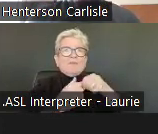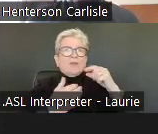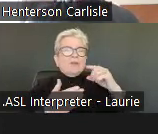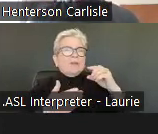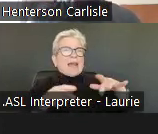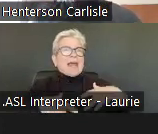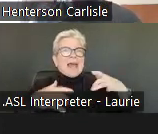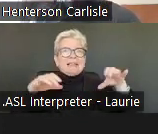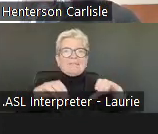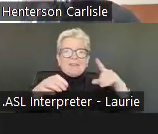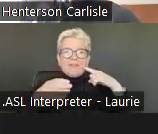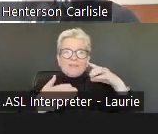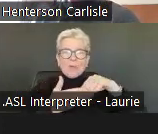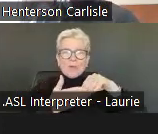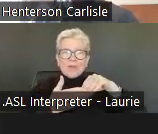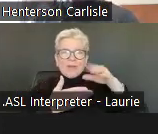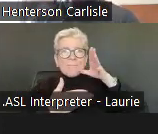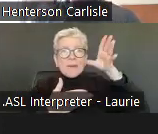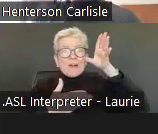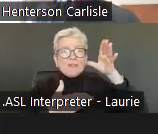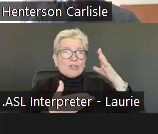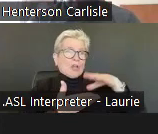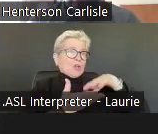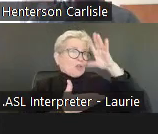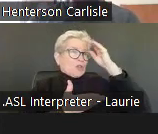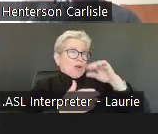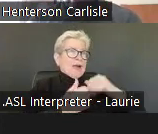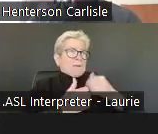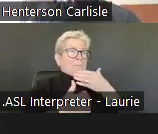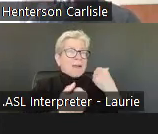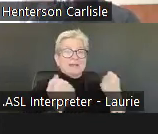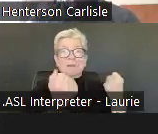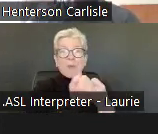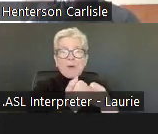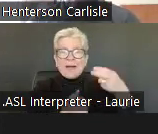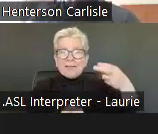learn how to best support high schoolers. Like I said before a lot of times these are first